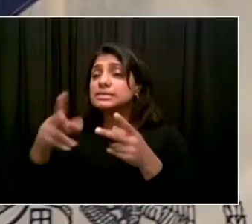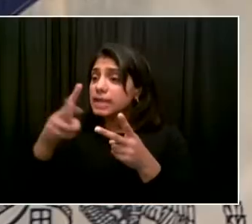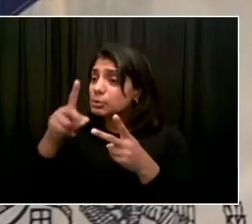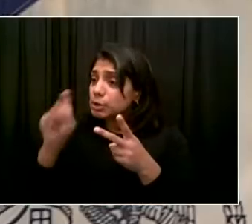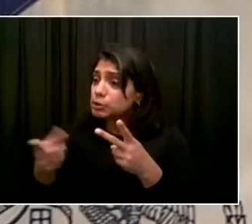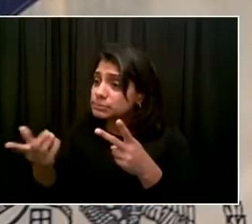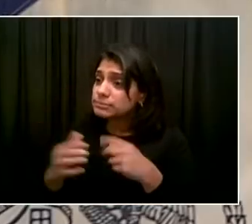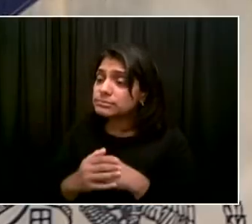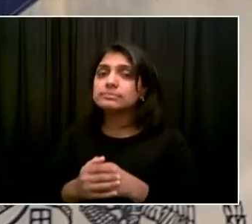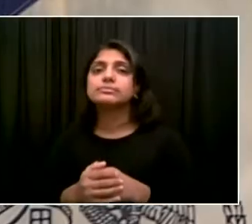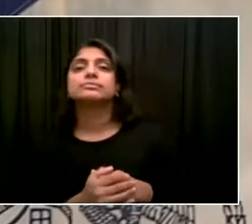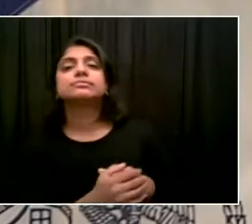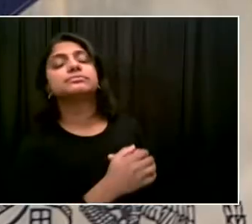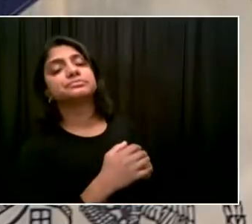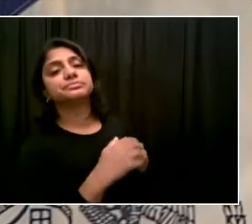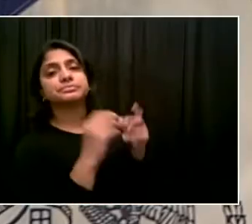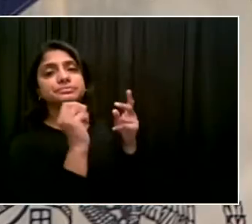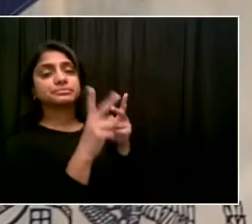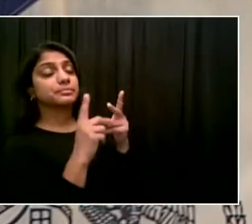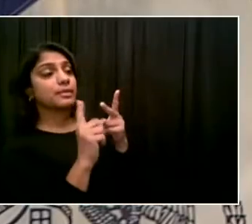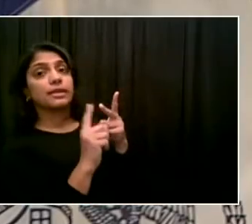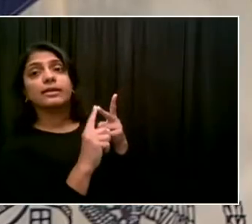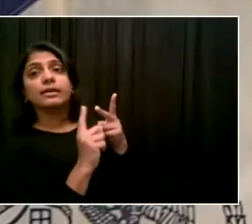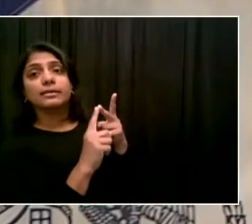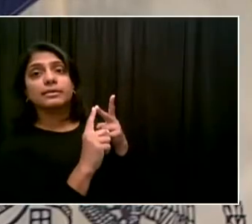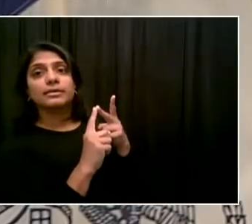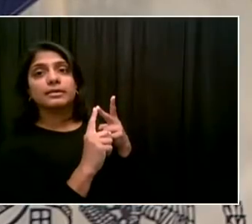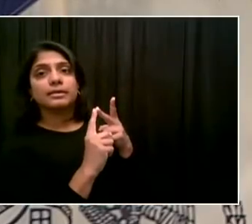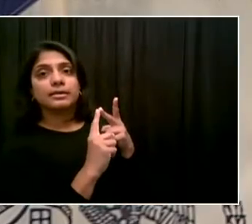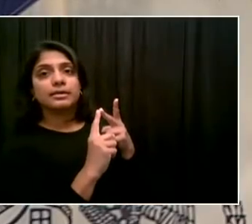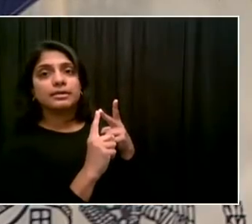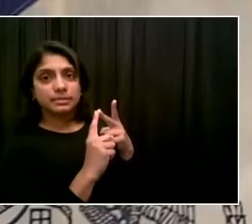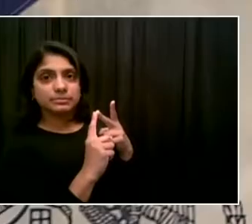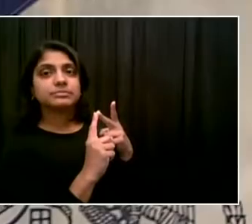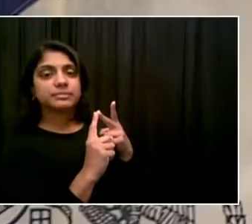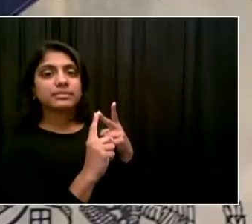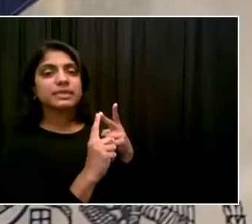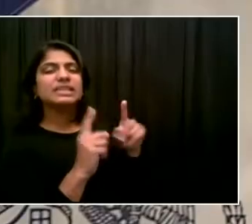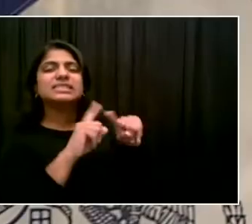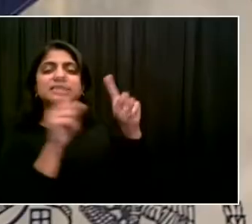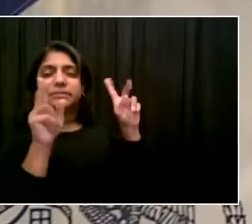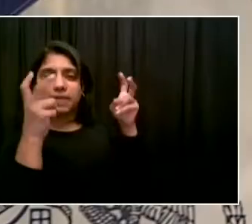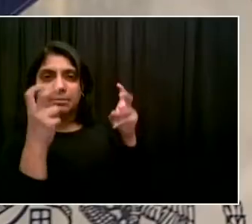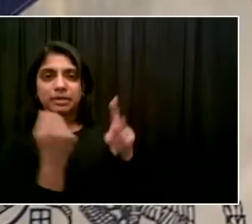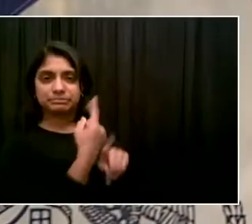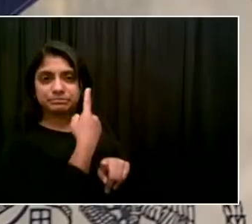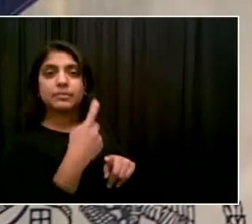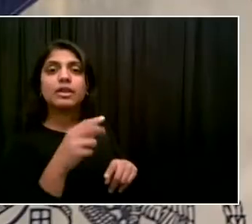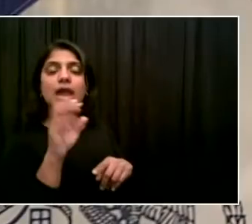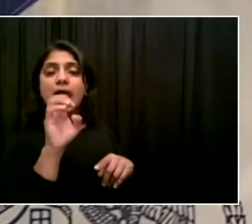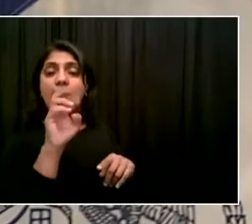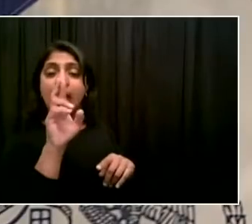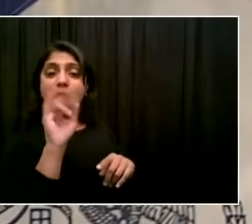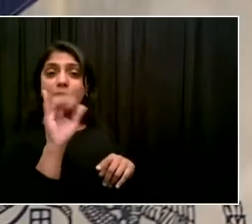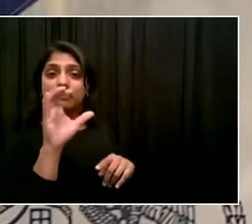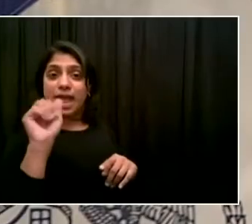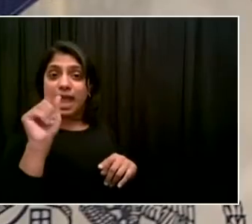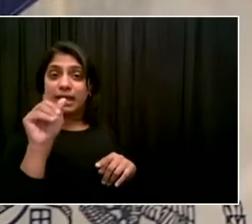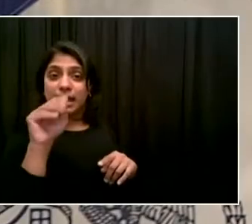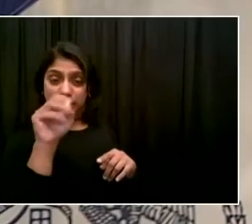SURE THAT ALL OF THESE APPROACHES OCMET O IFLE. GO AHEAD MICHAEL. Reporter: MAYORAL-ELECT